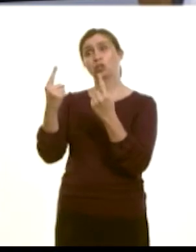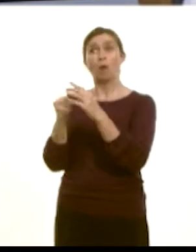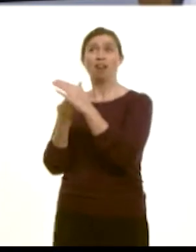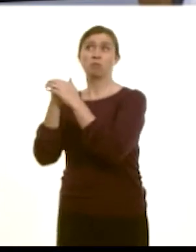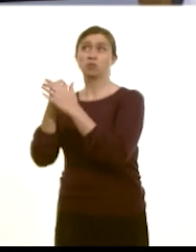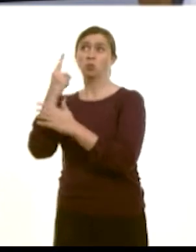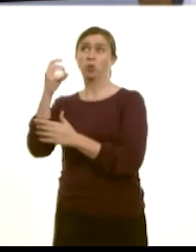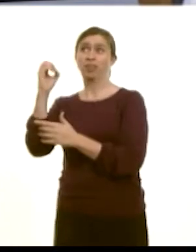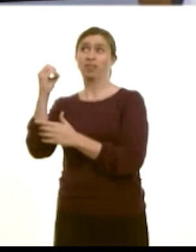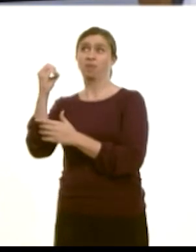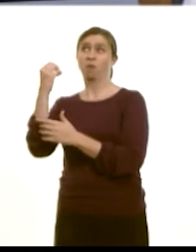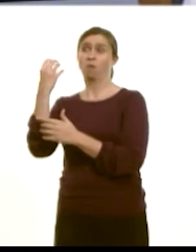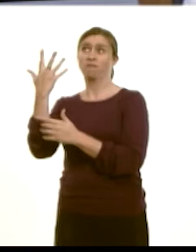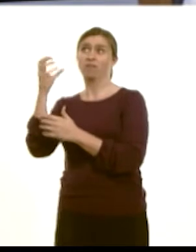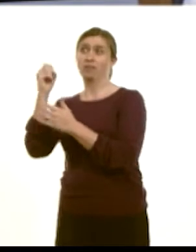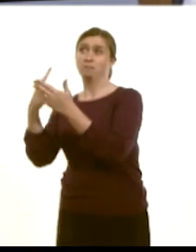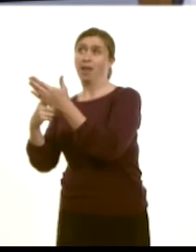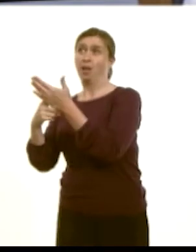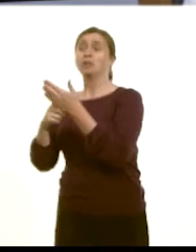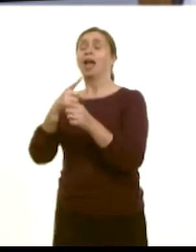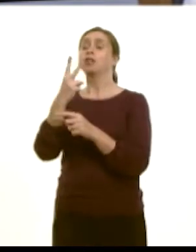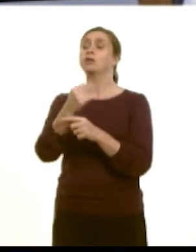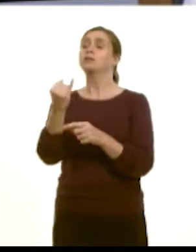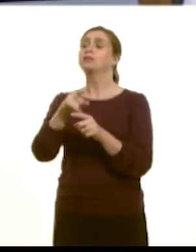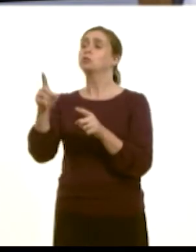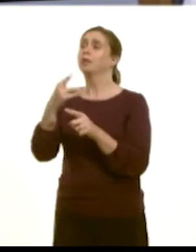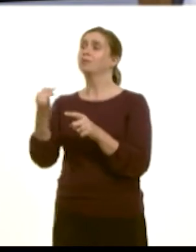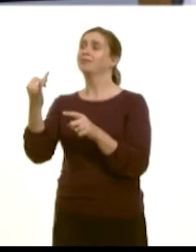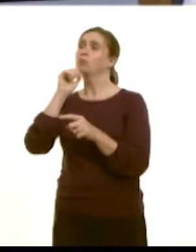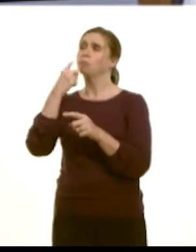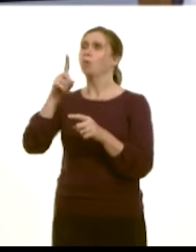in 2016-17 it will increase to £1,150 per eligible child.